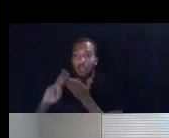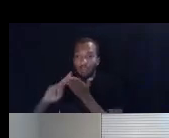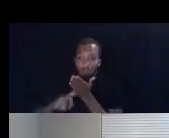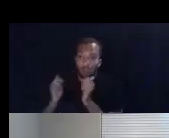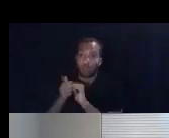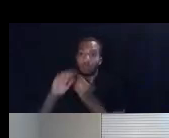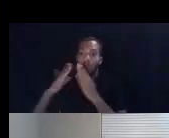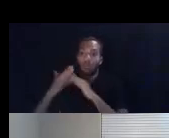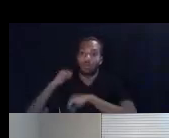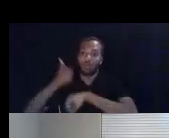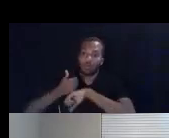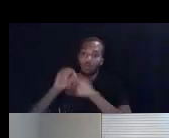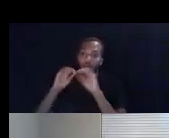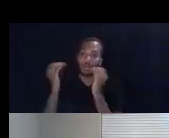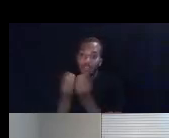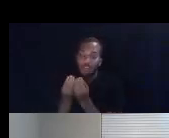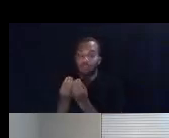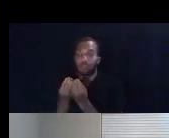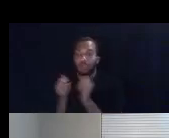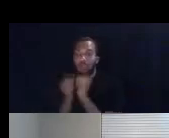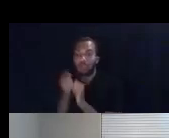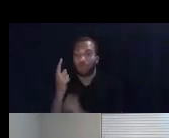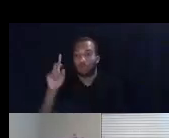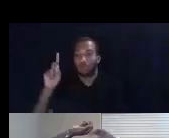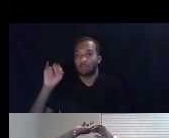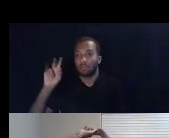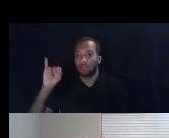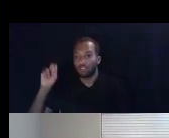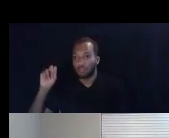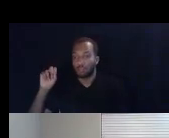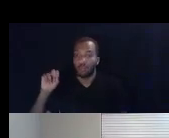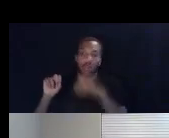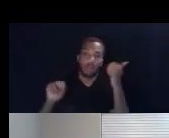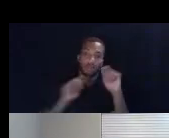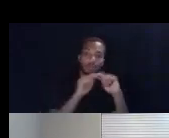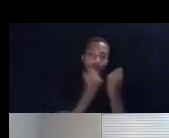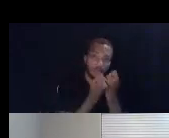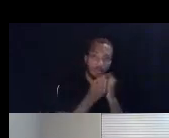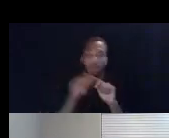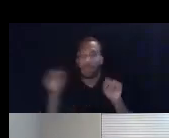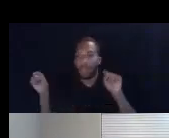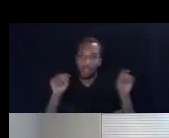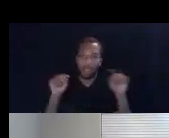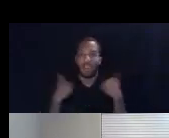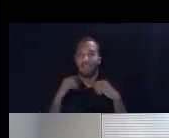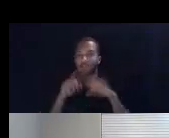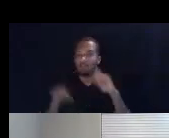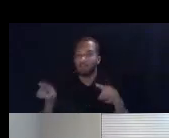In one division or team and another one in another division and team. So there's a lot of different ways that you can partner with us.